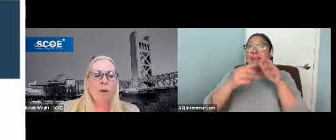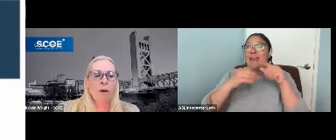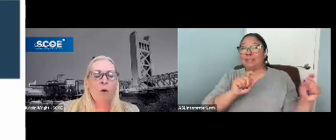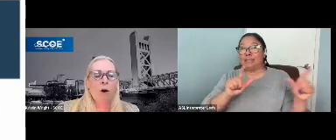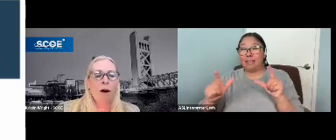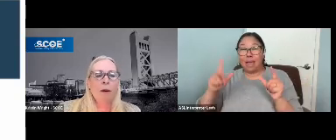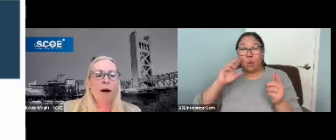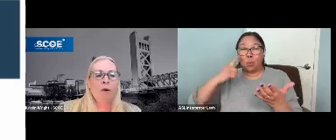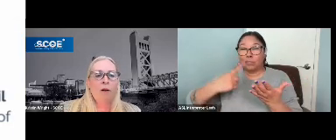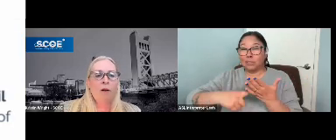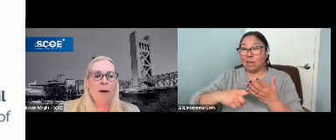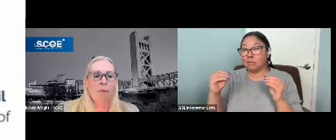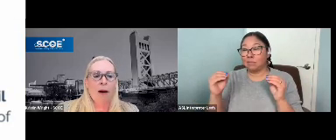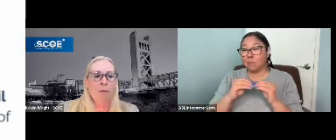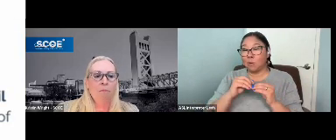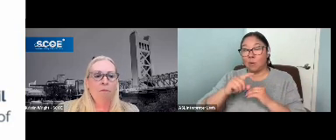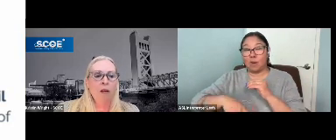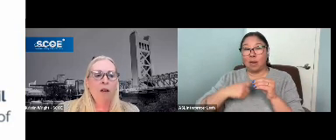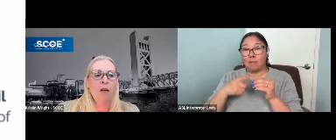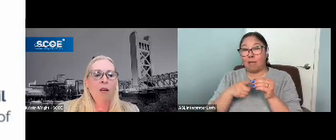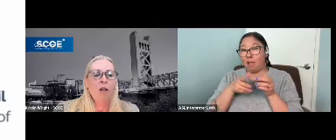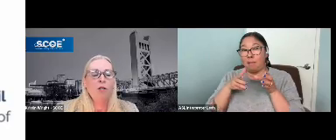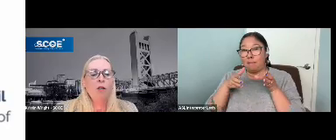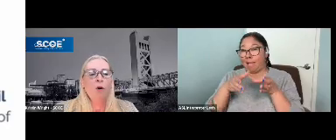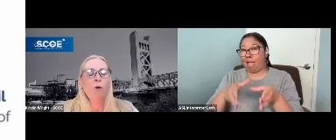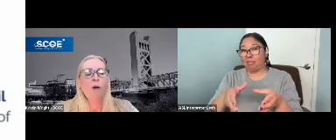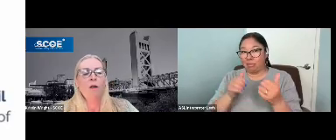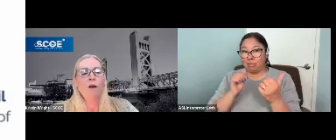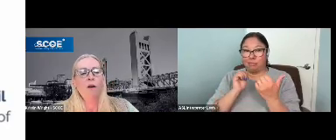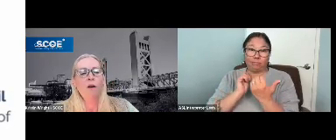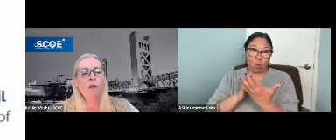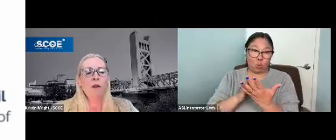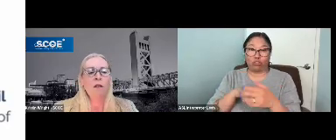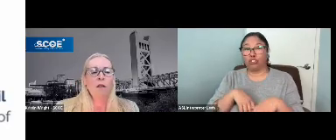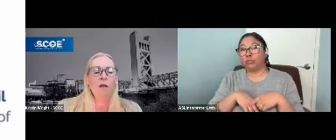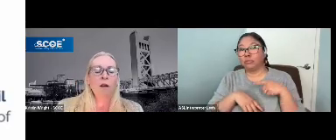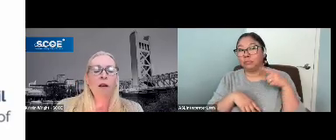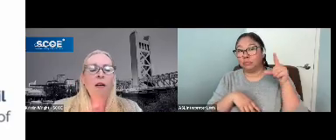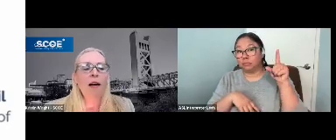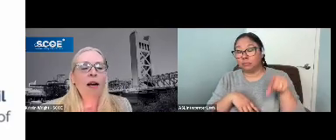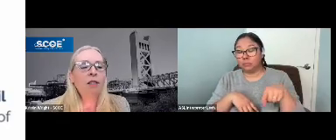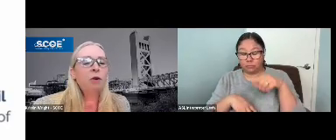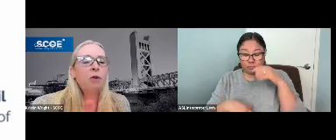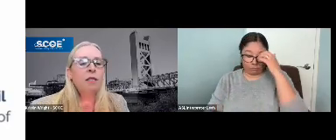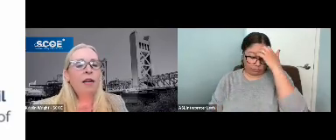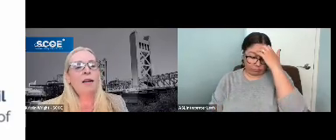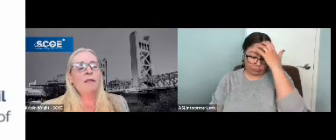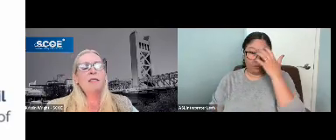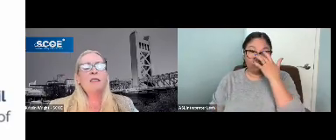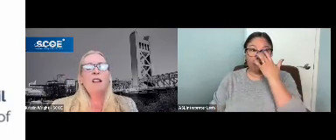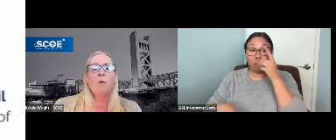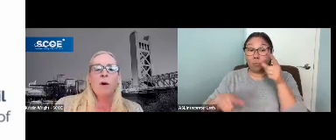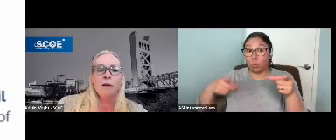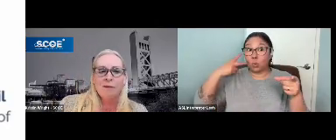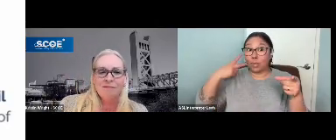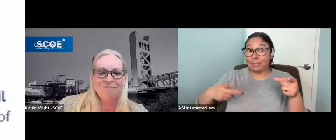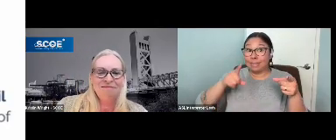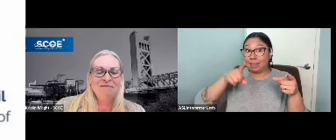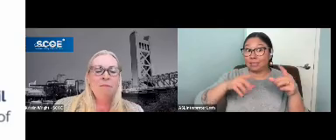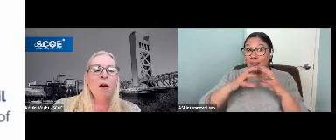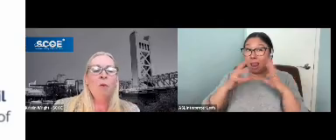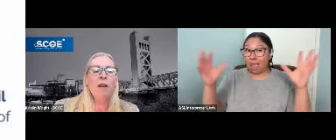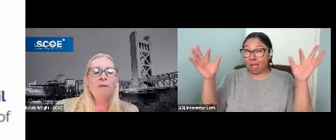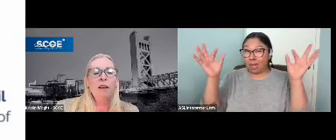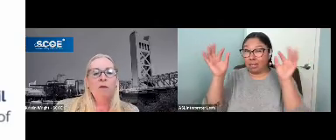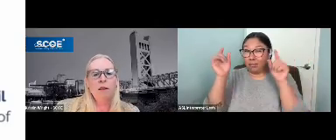talk a little bit more about the pathway. So, as you see, this is a lot of words, but we're giving